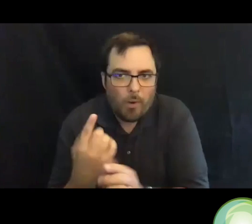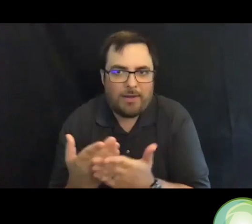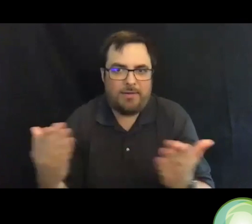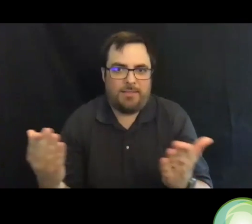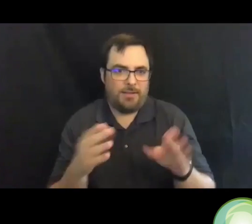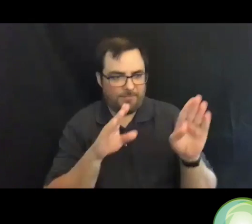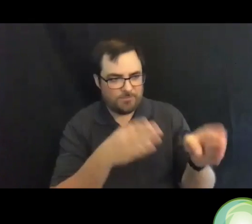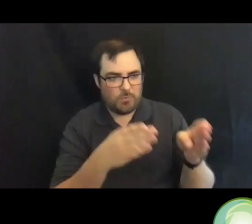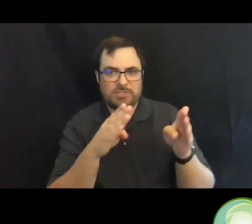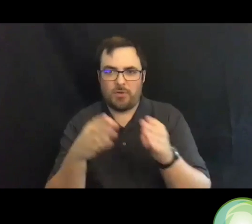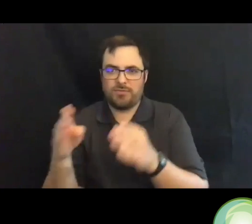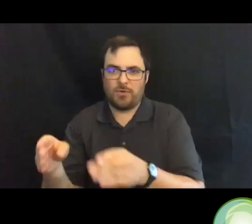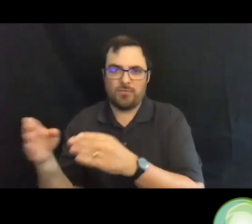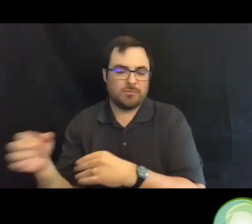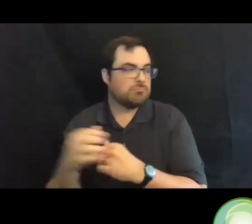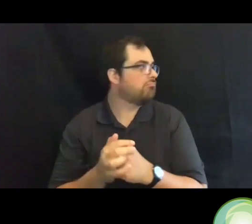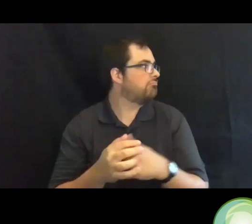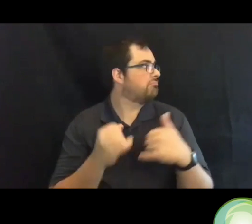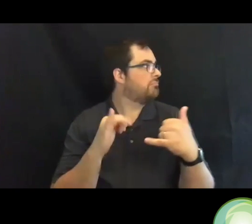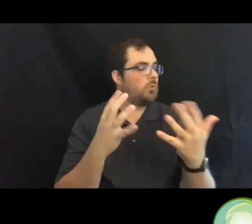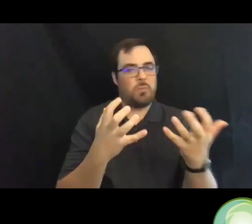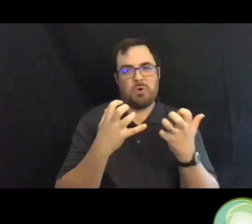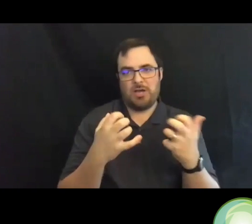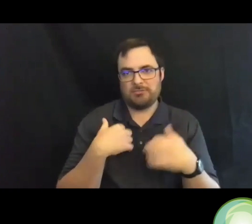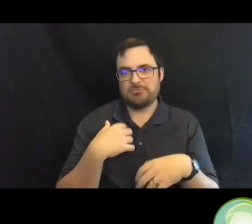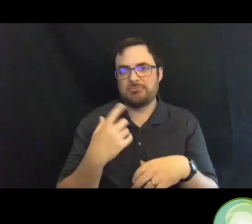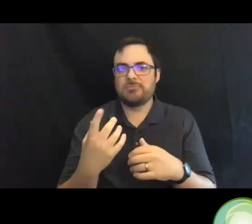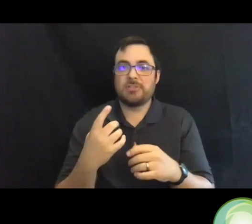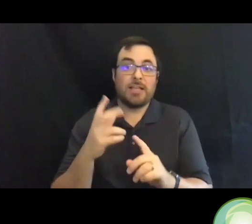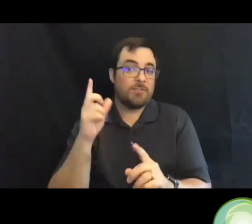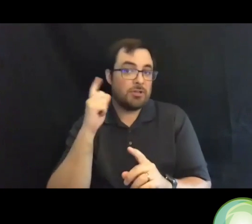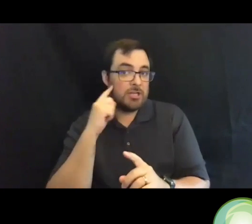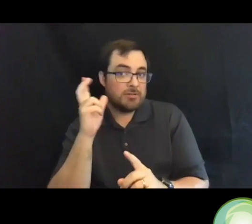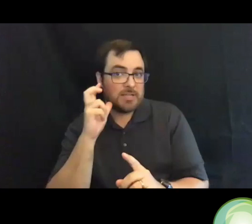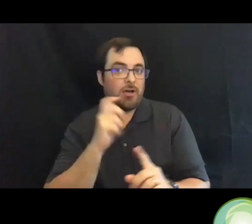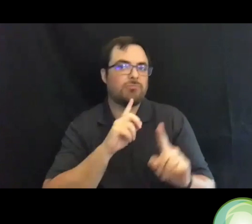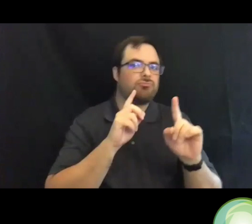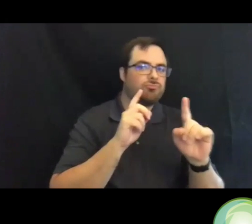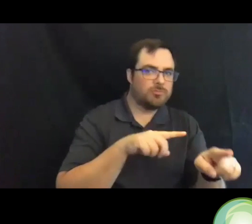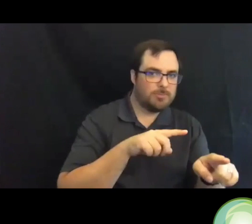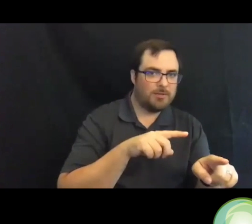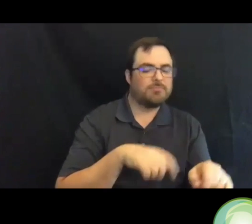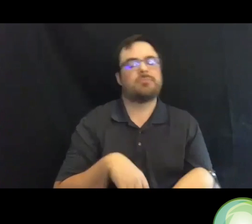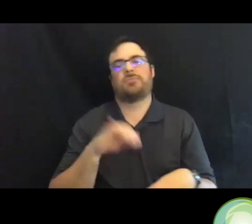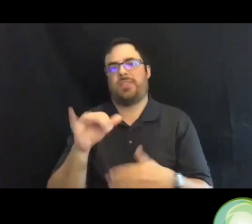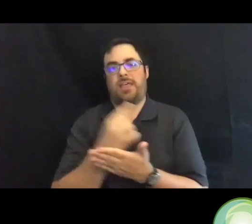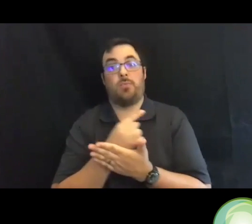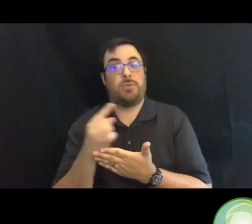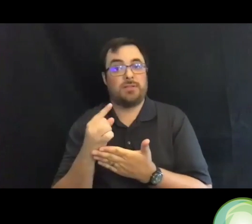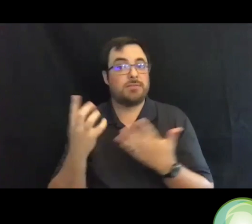of like showing a response when you hear a sound that was what she was going to do for this week like just waiting to make a